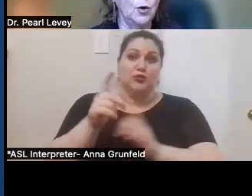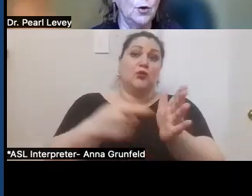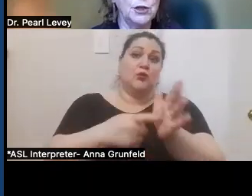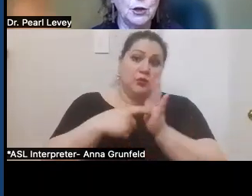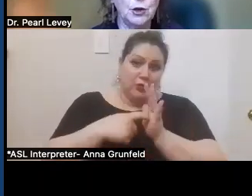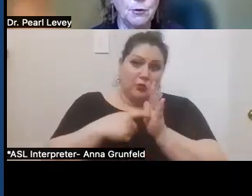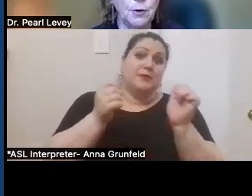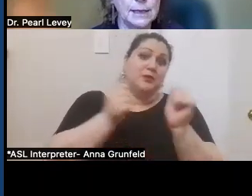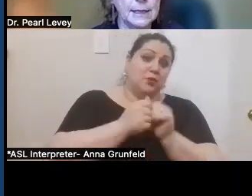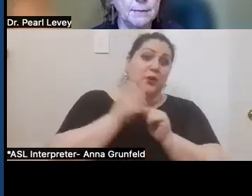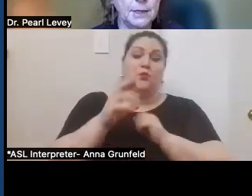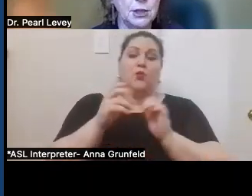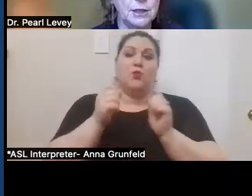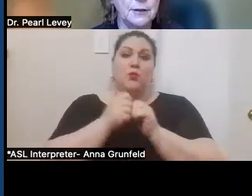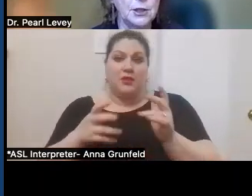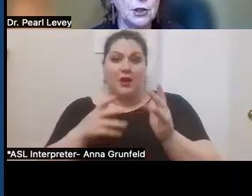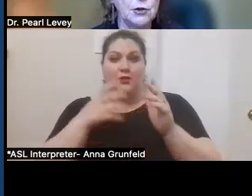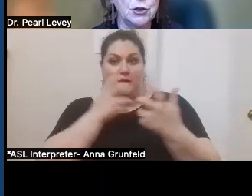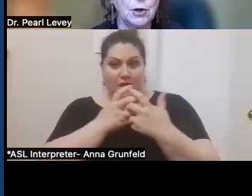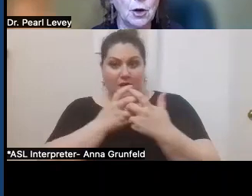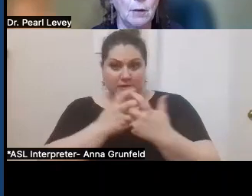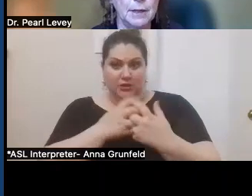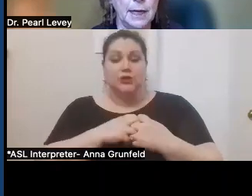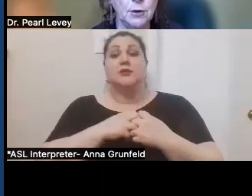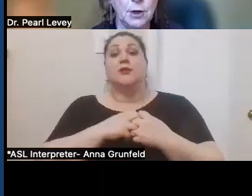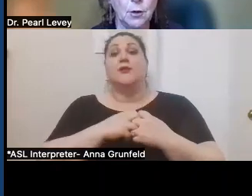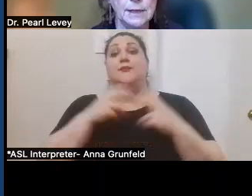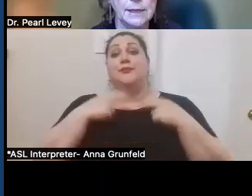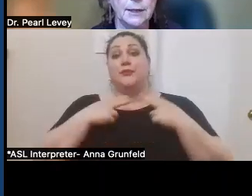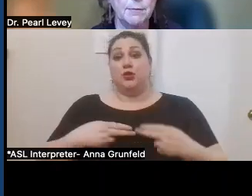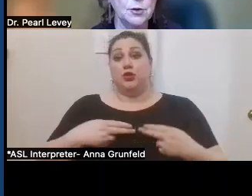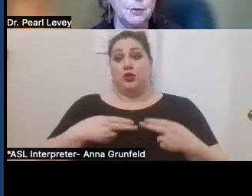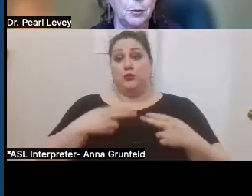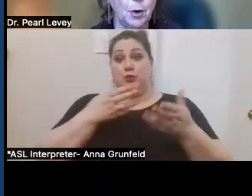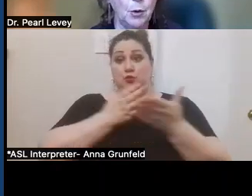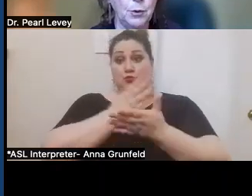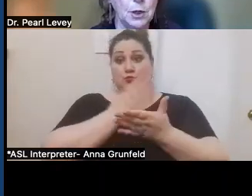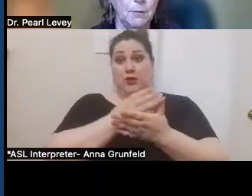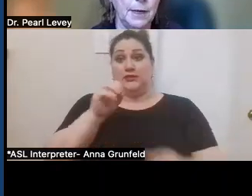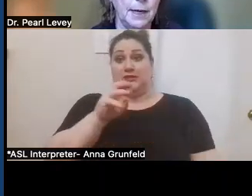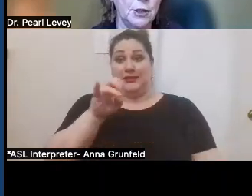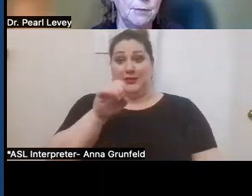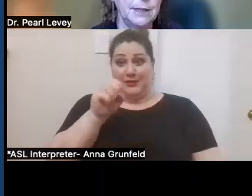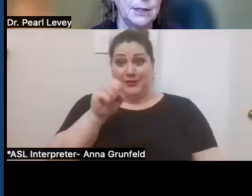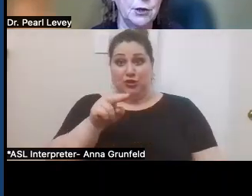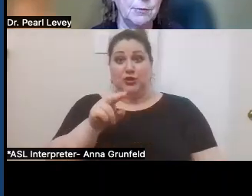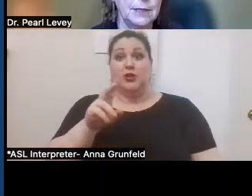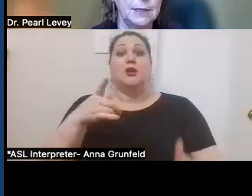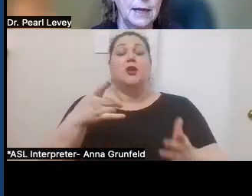According to the Human Rights Commission, the duty to accommodate requires that the most appropriate accommodation be determined